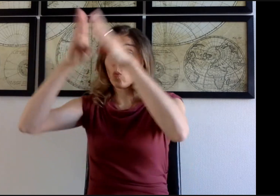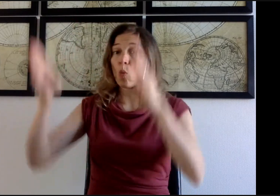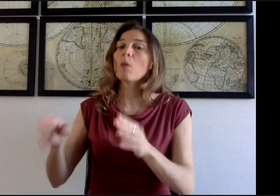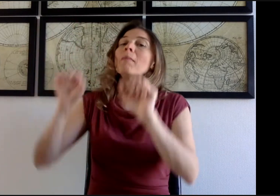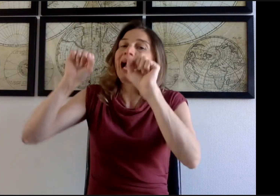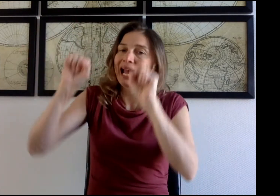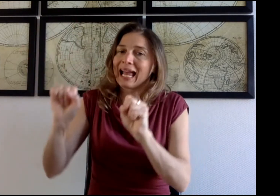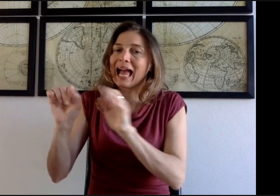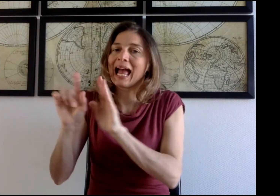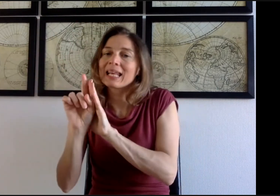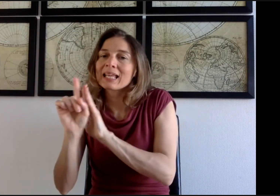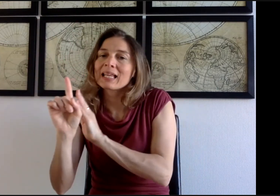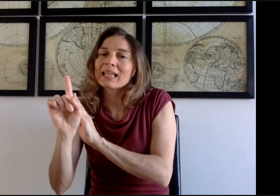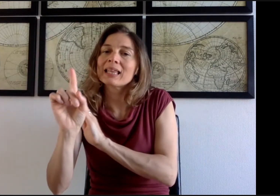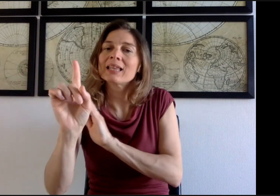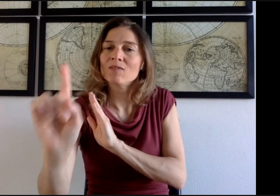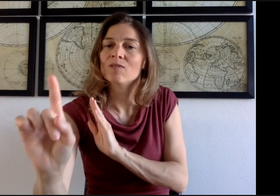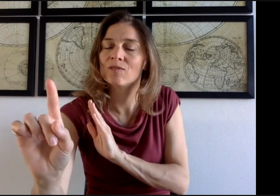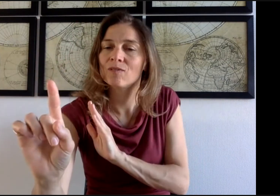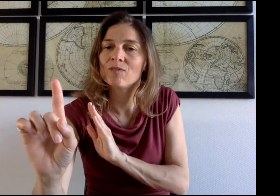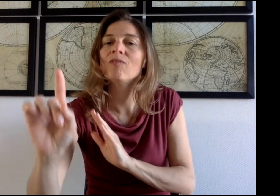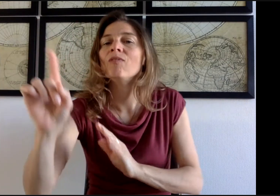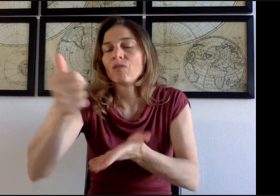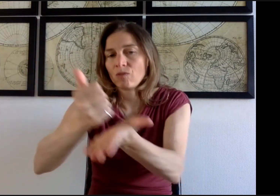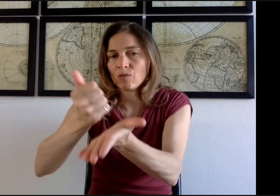the civic issue is pending nowadays